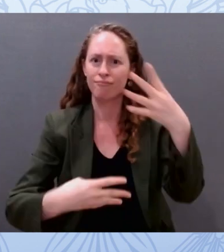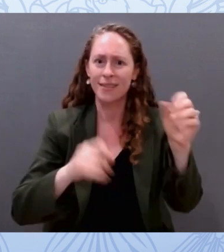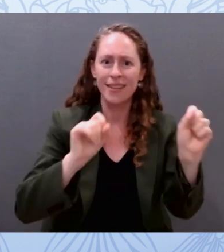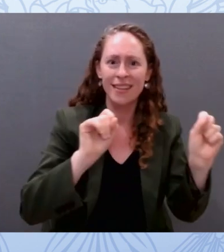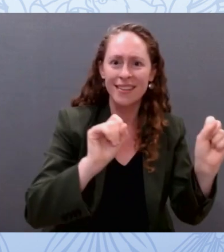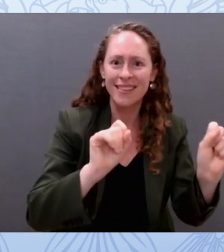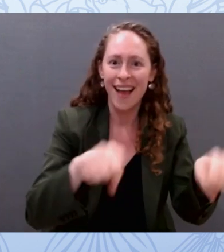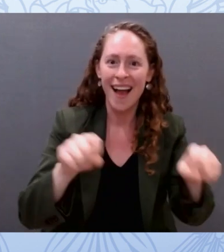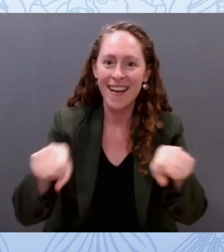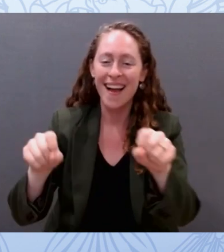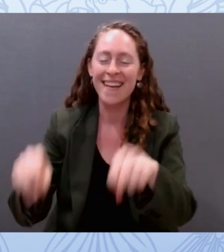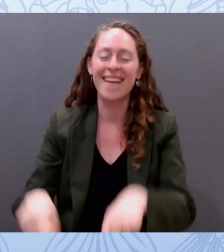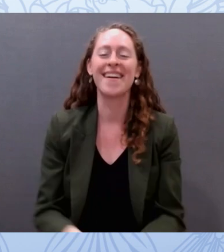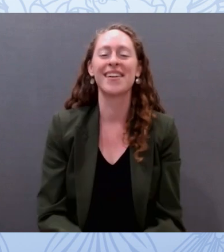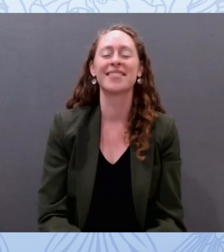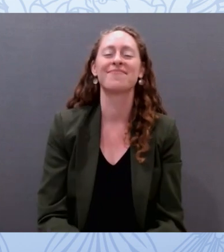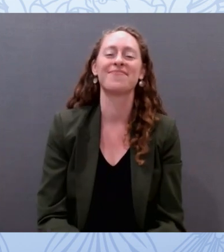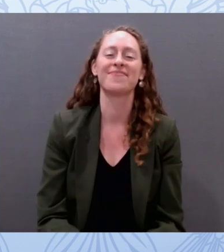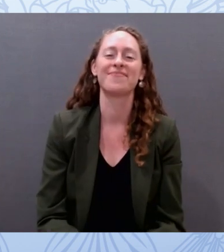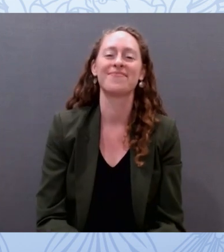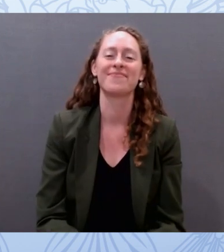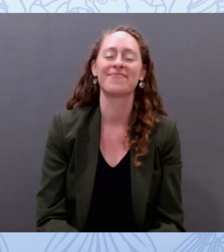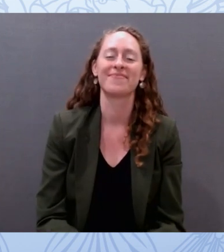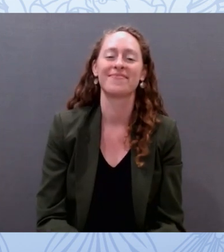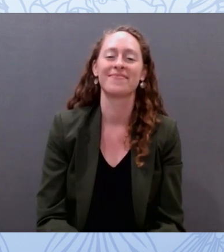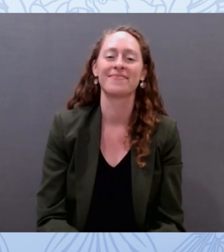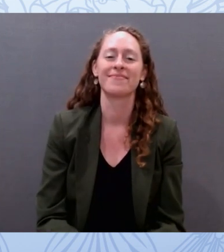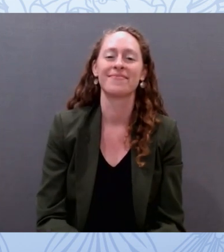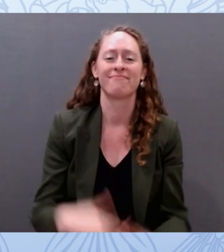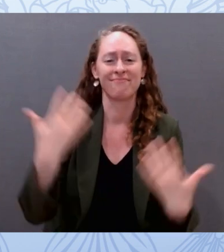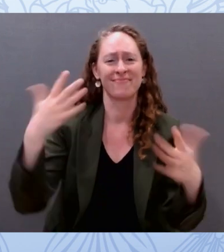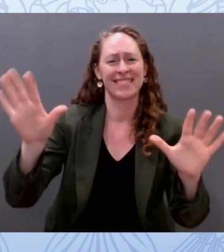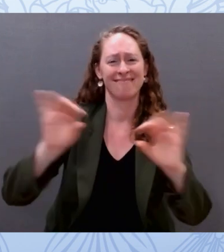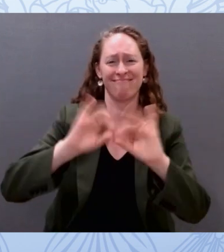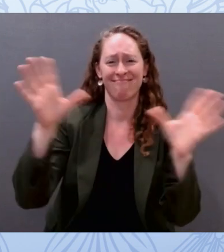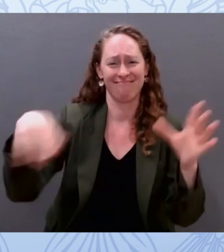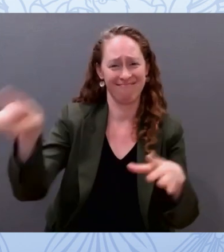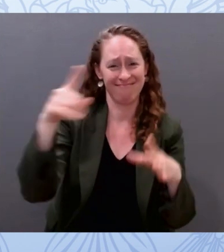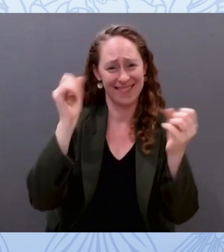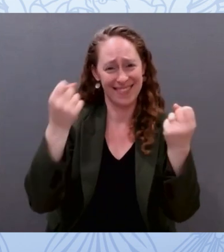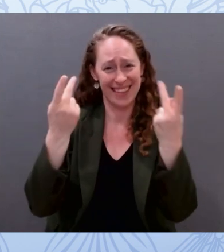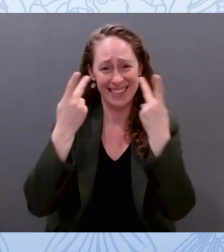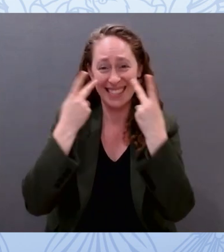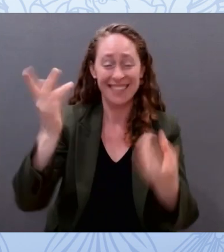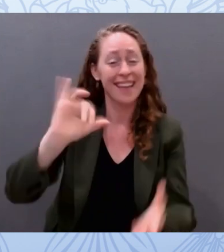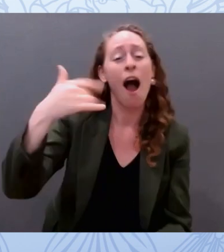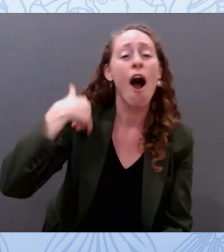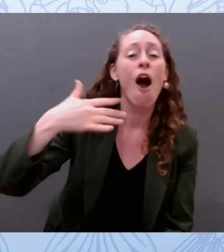you know, that day. And that is, we believe in you.